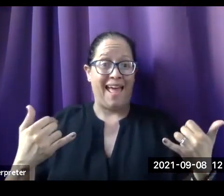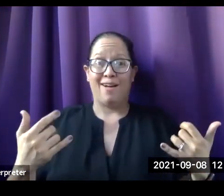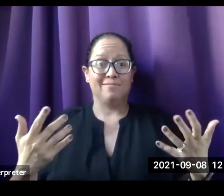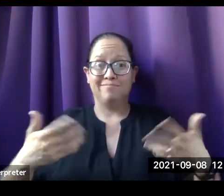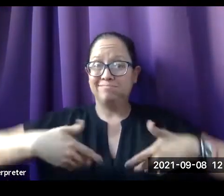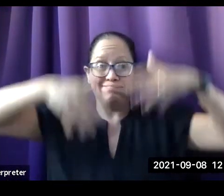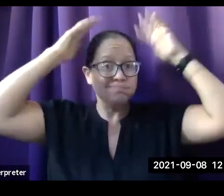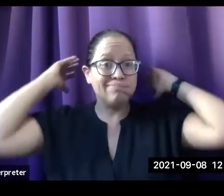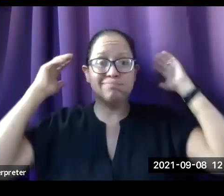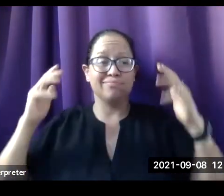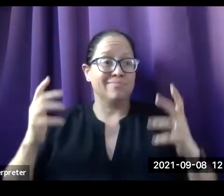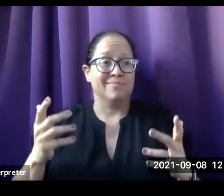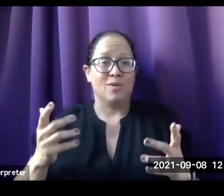working with.